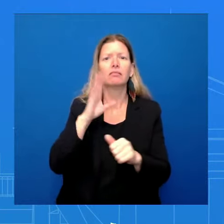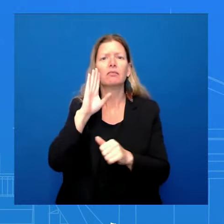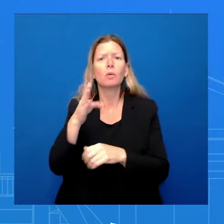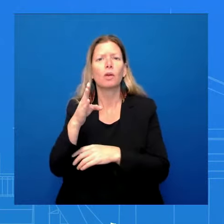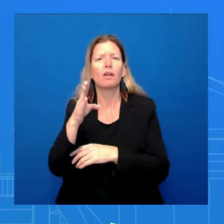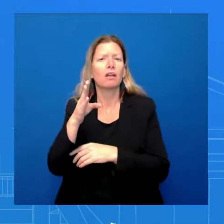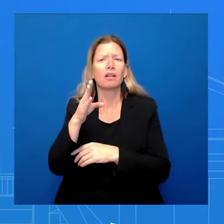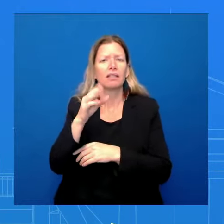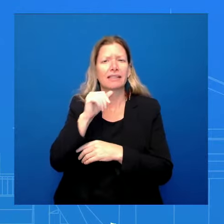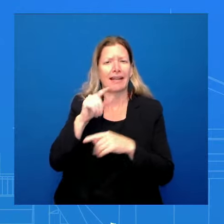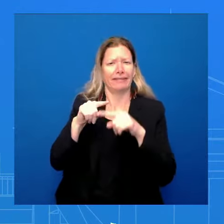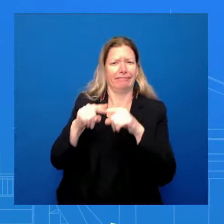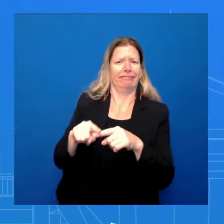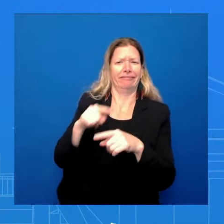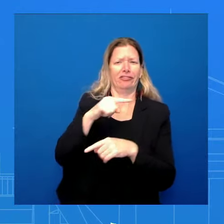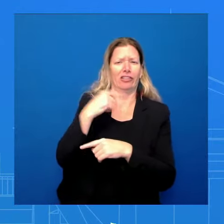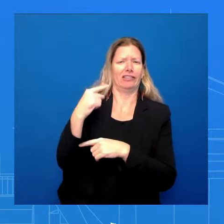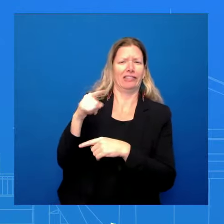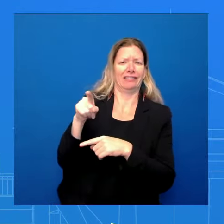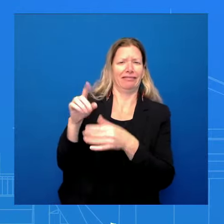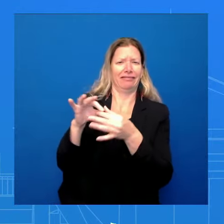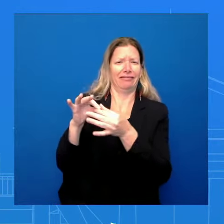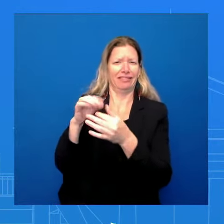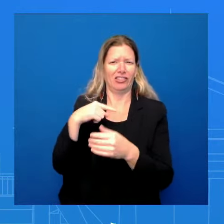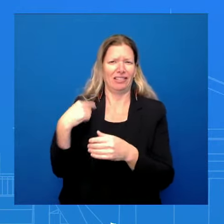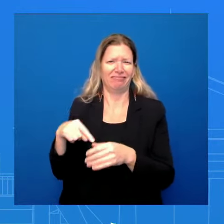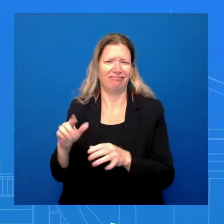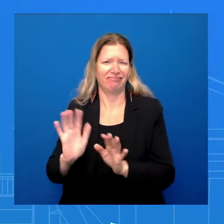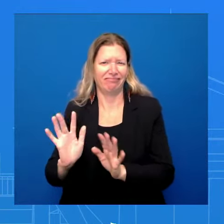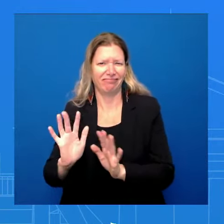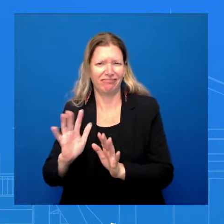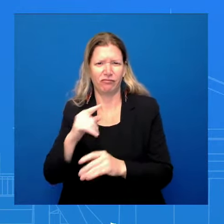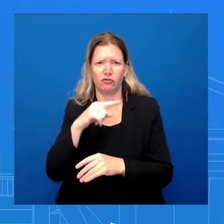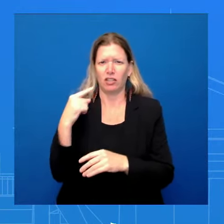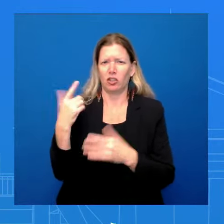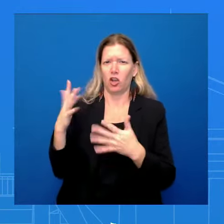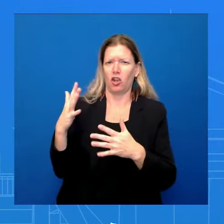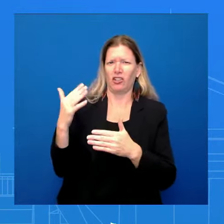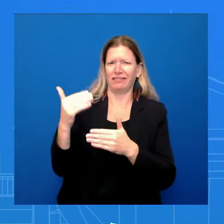that we expect that they will uphold their responsibility with respect to the enforcement of these resolutions.